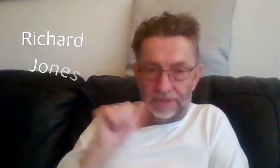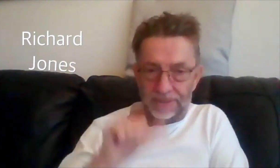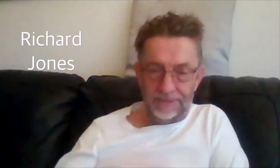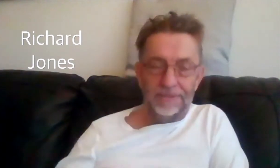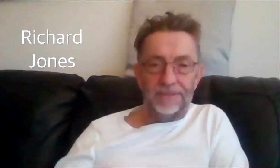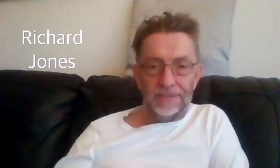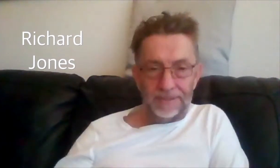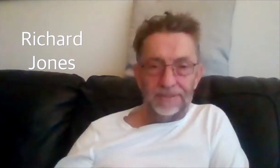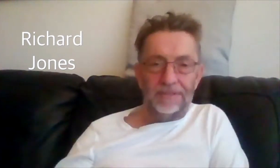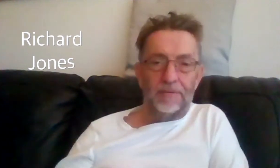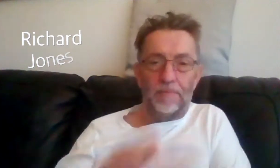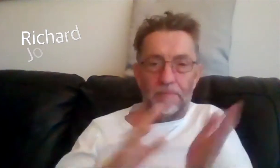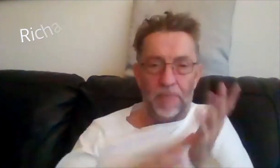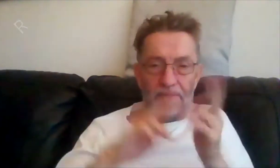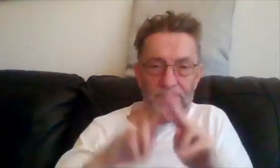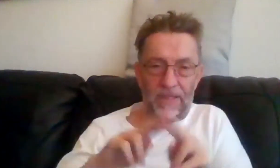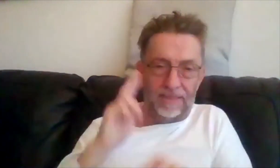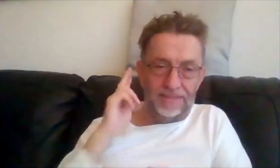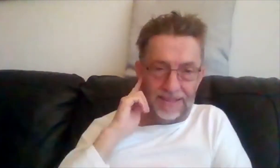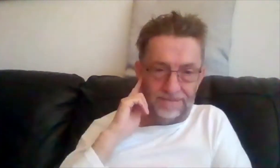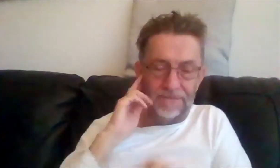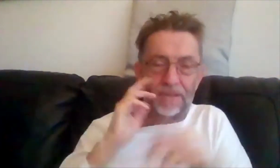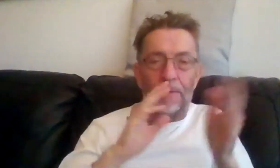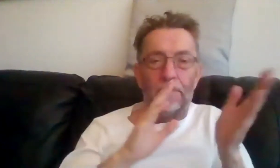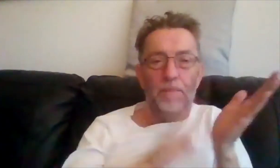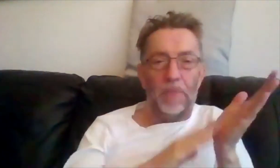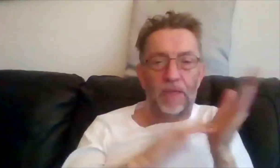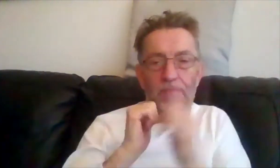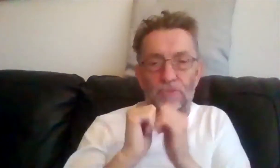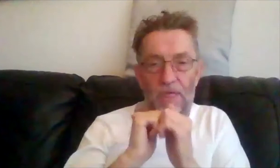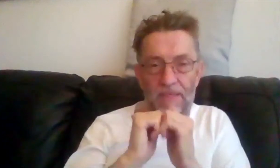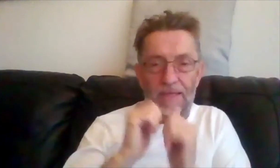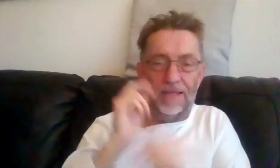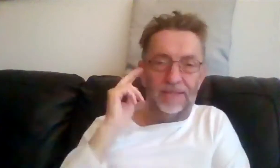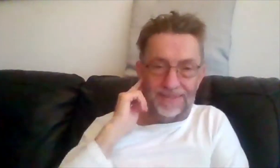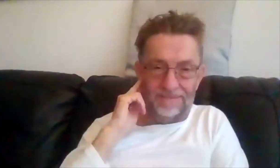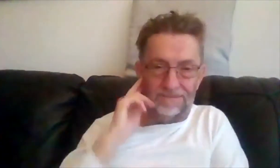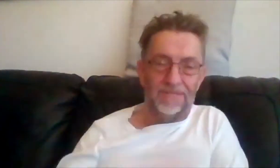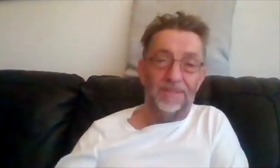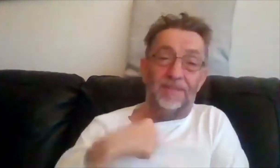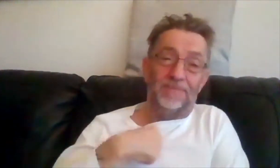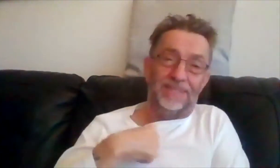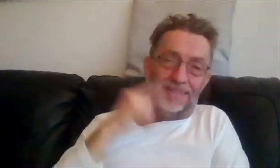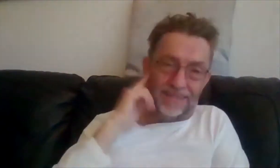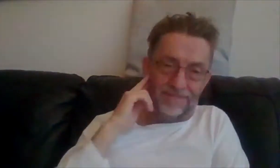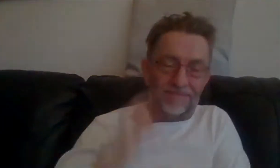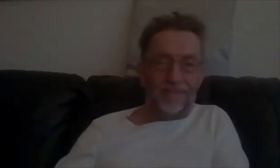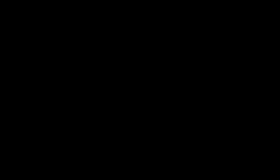Yes, my parents were deaf. My mother's brother was deaf. I'm deaf.